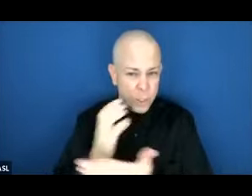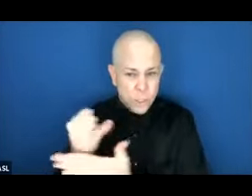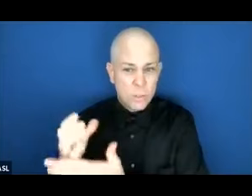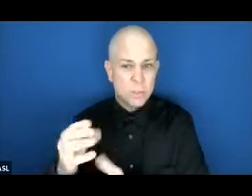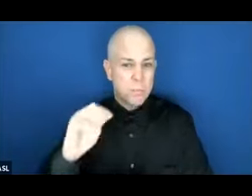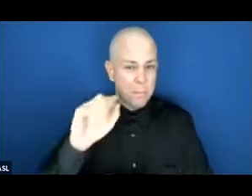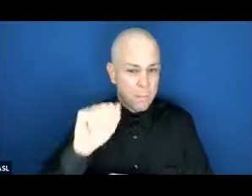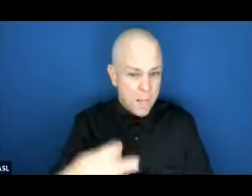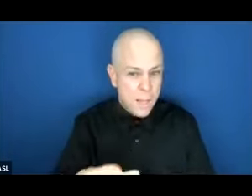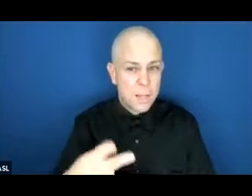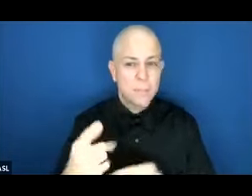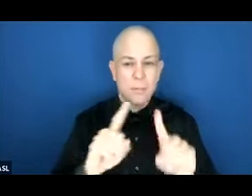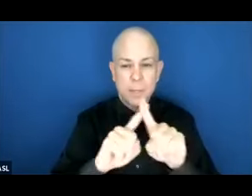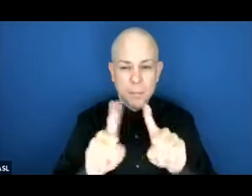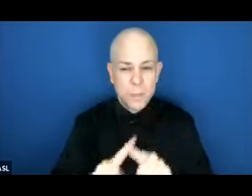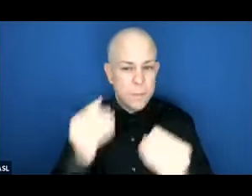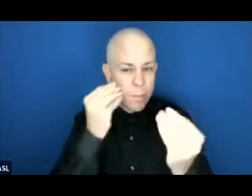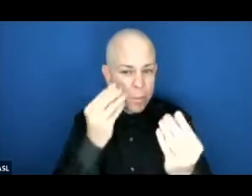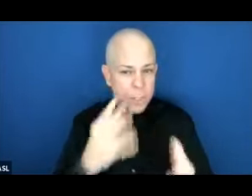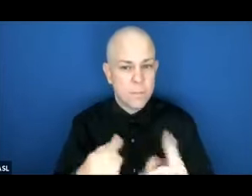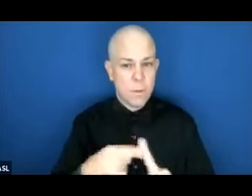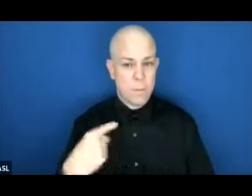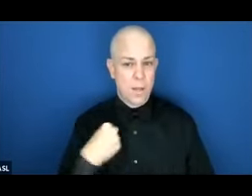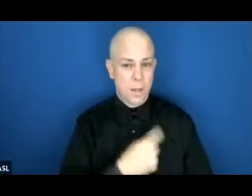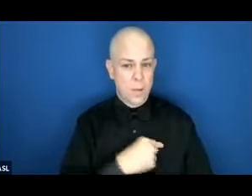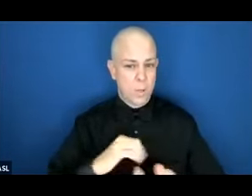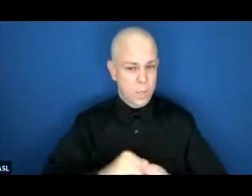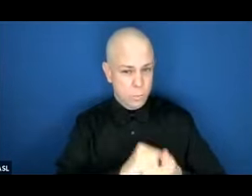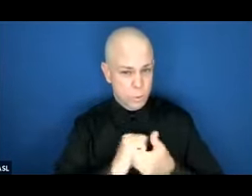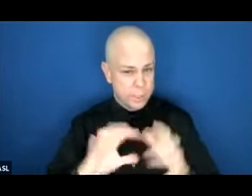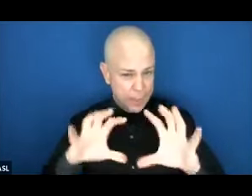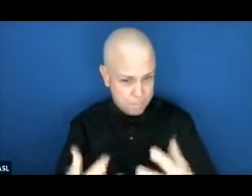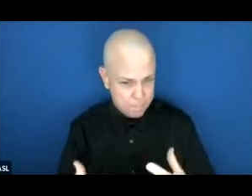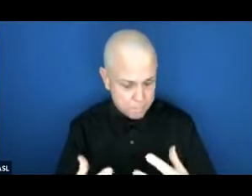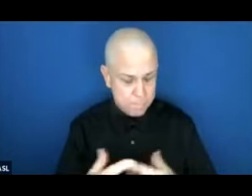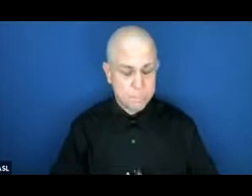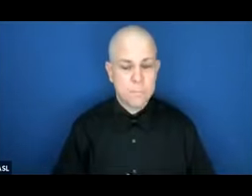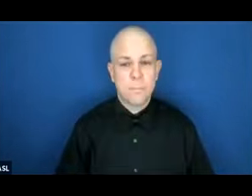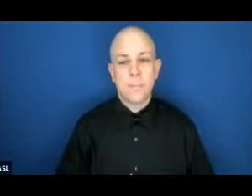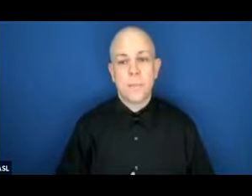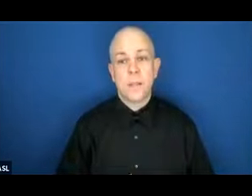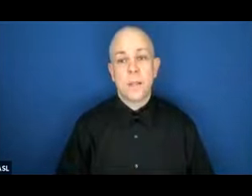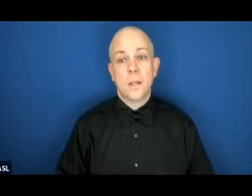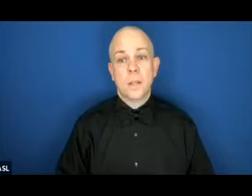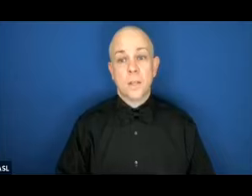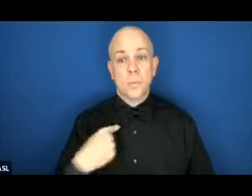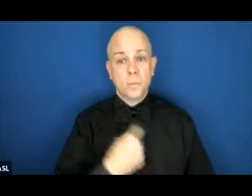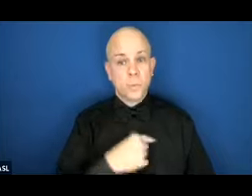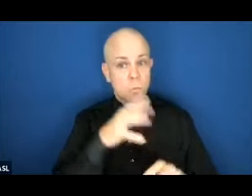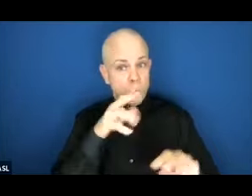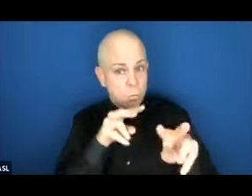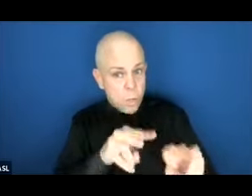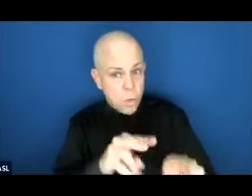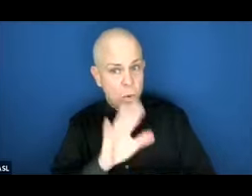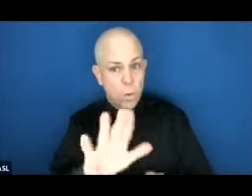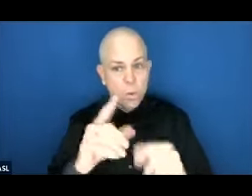reference tonight. We will be monitoring your questions online and try to get to those we'll also try to address many of the